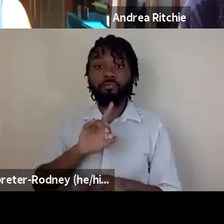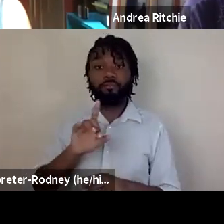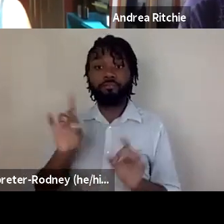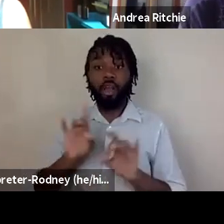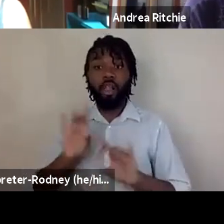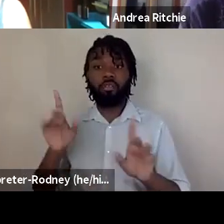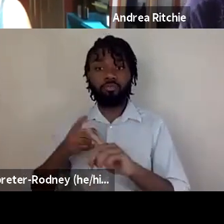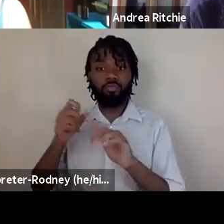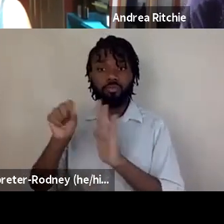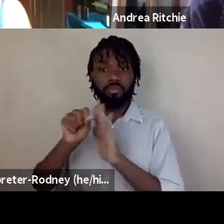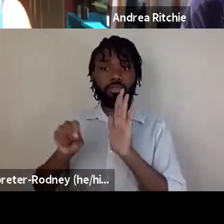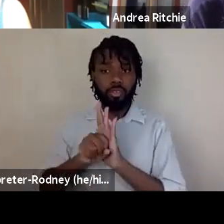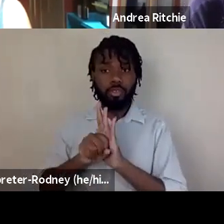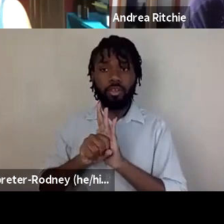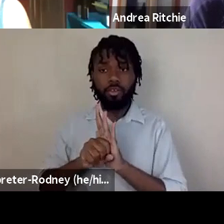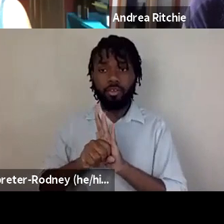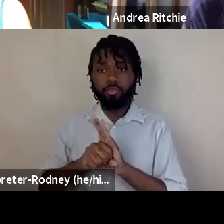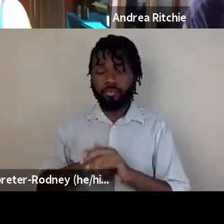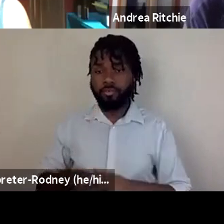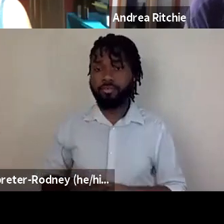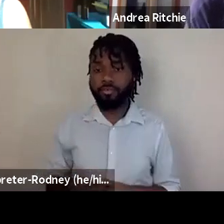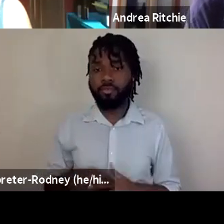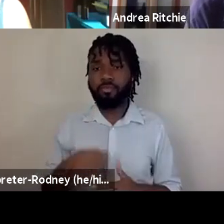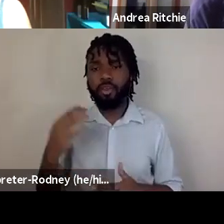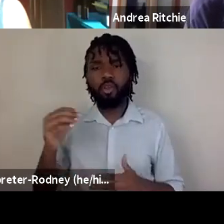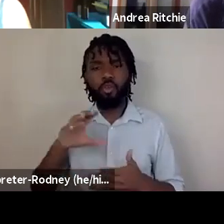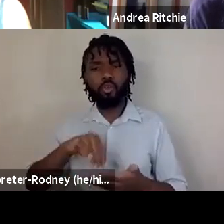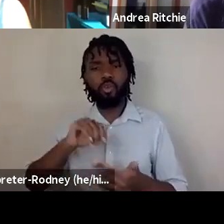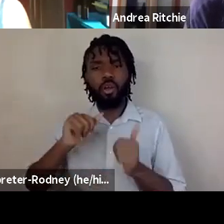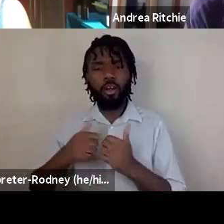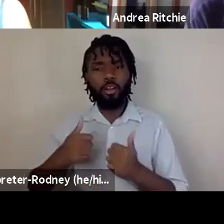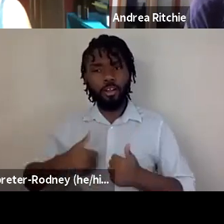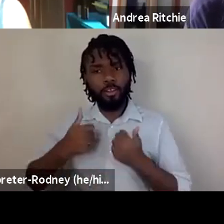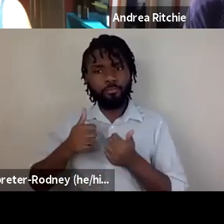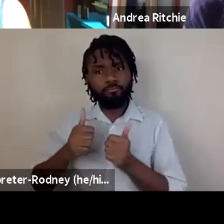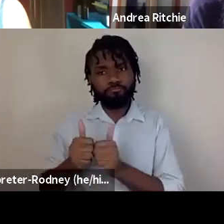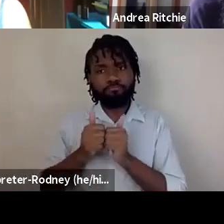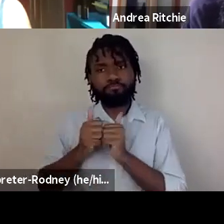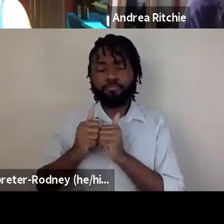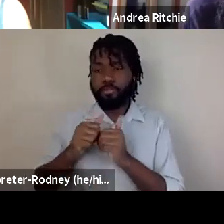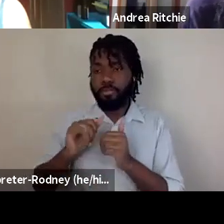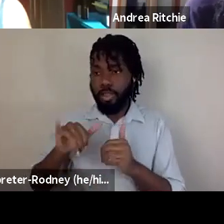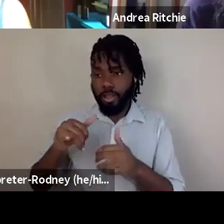and learn how to live interdependently in ways that make abolition possible.